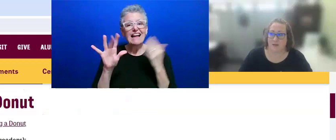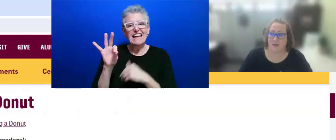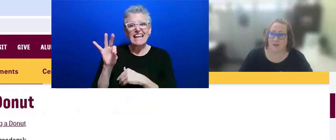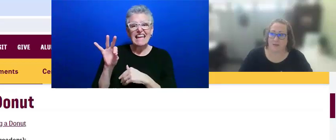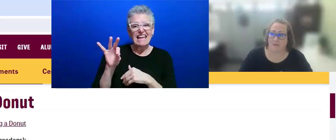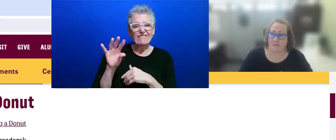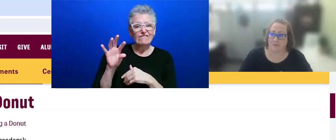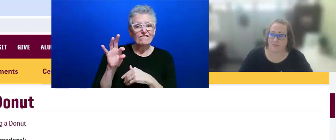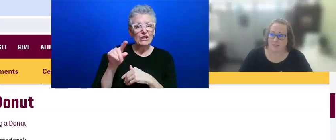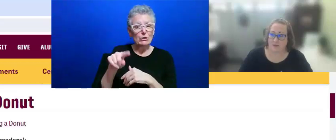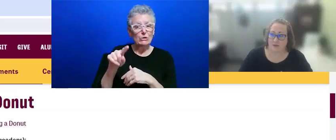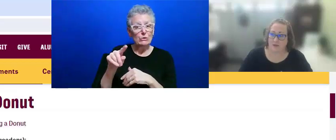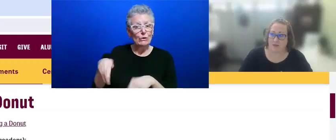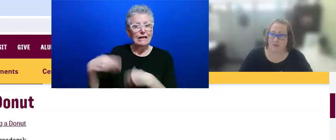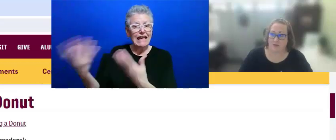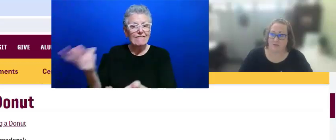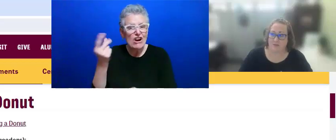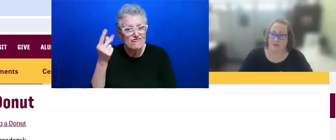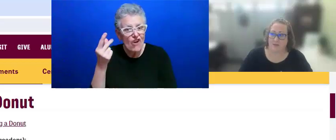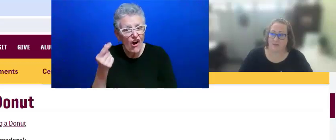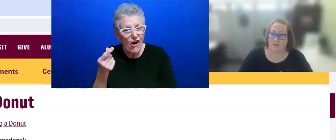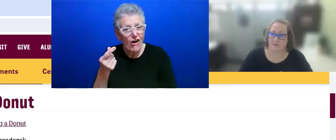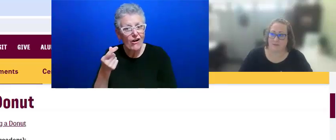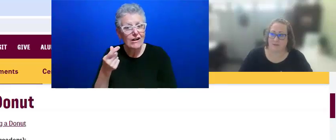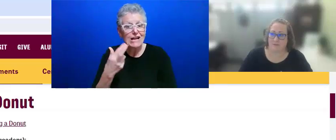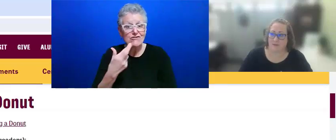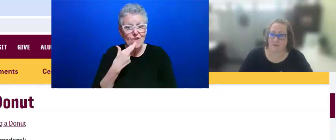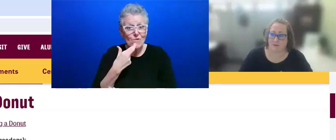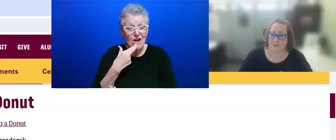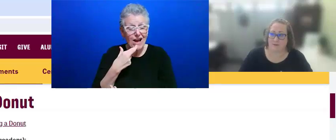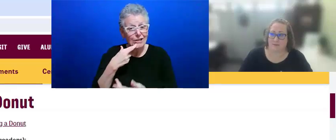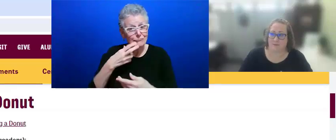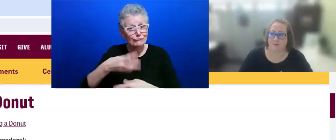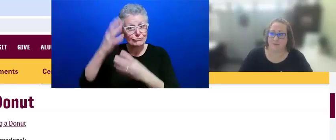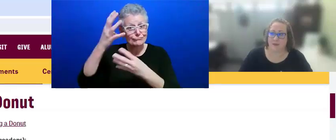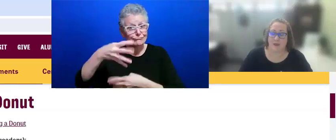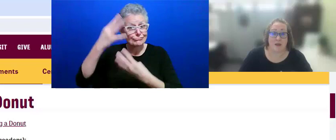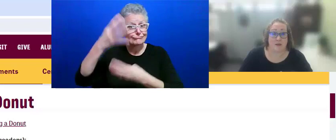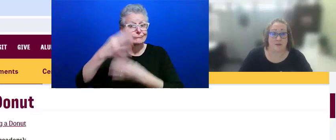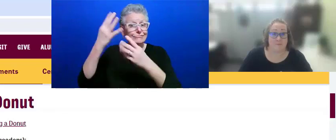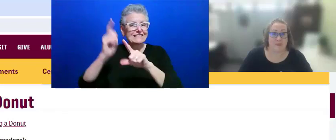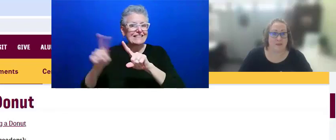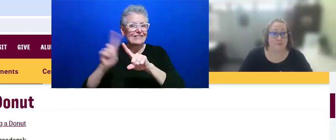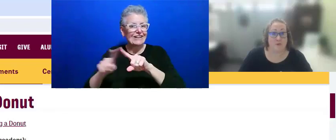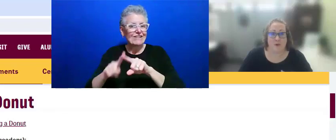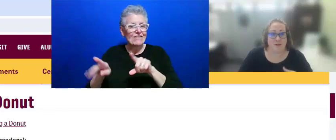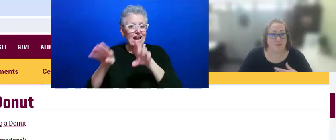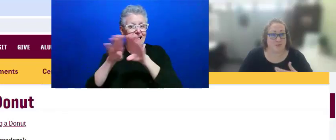it scrolls down, and you can see links to the various levels. If you want to just